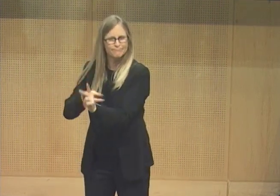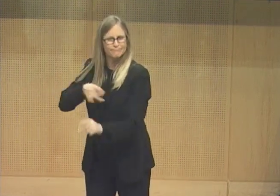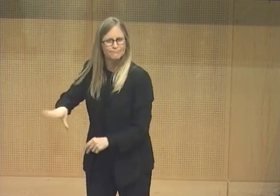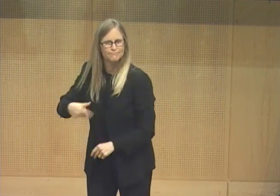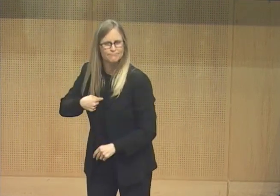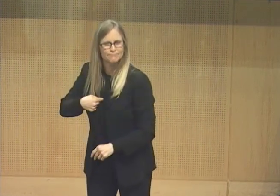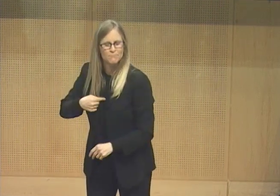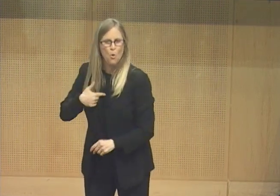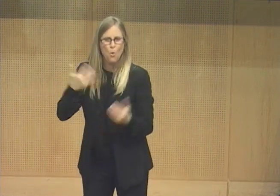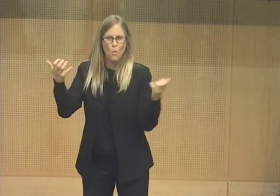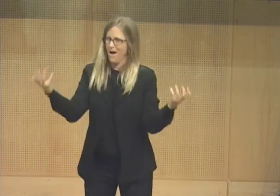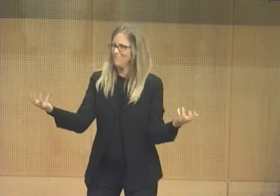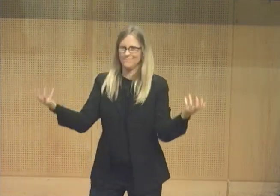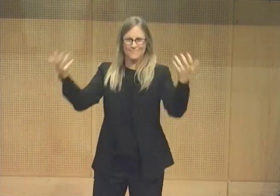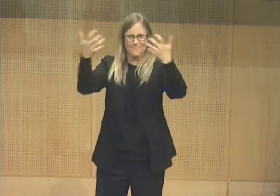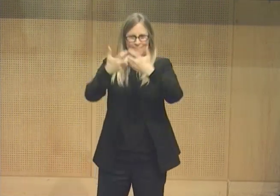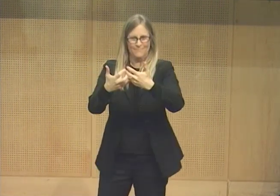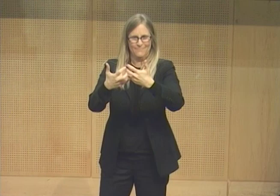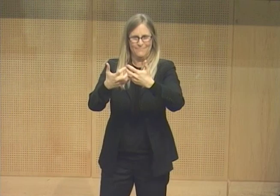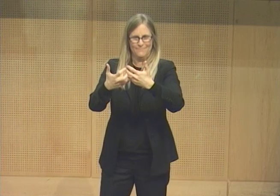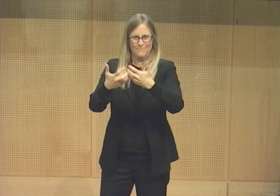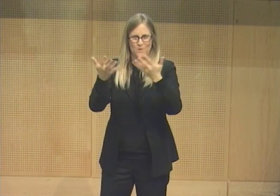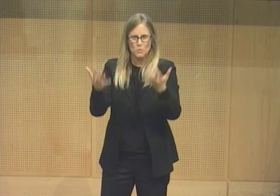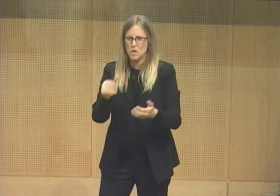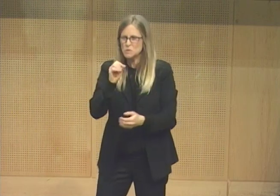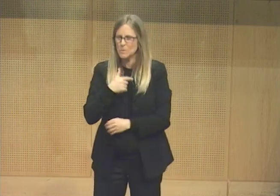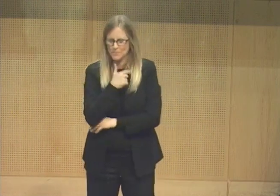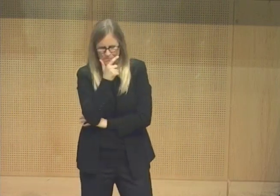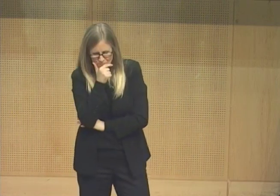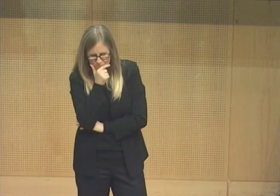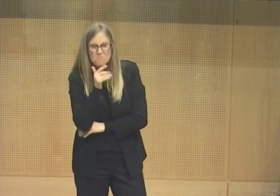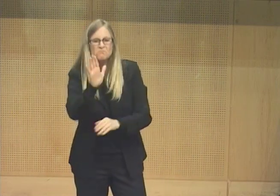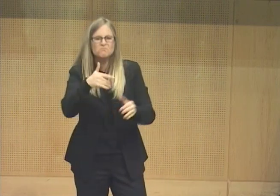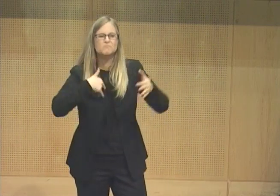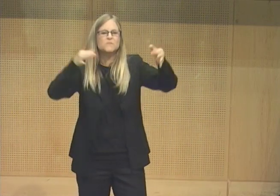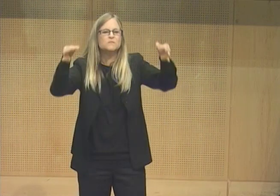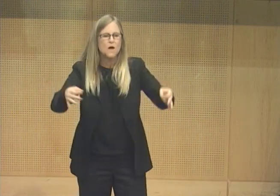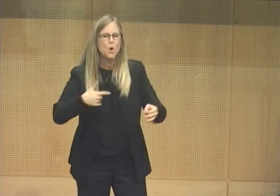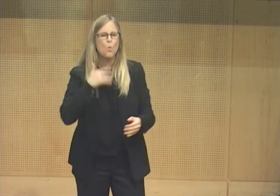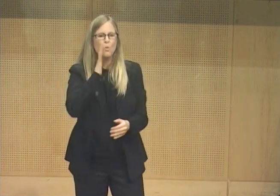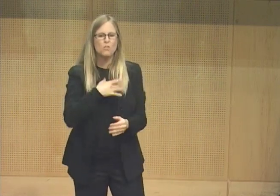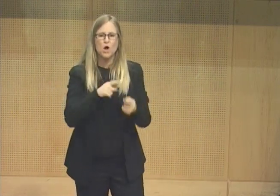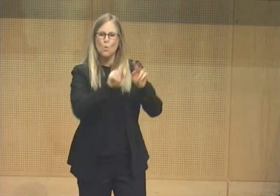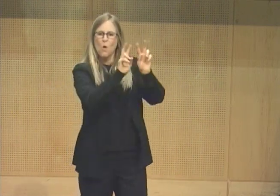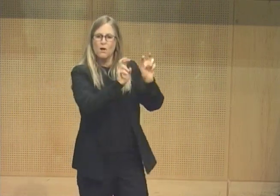I didn't want more separation to occur because of my dissertation. I wanted to see how we could incorporate